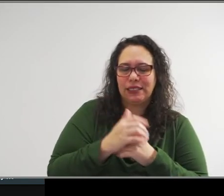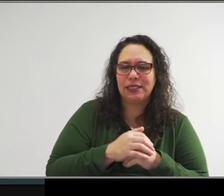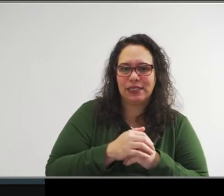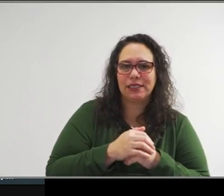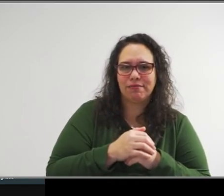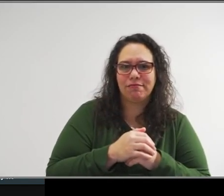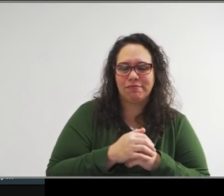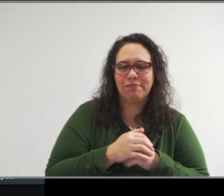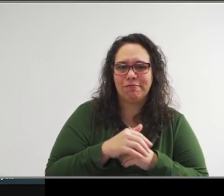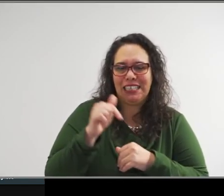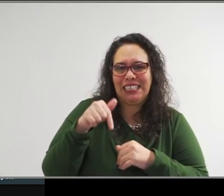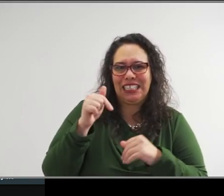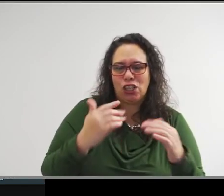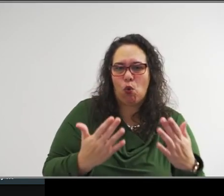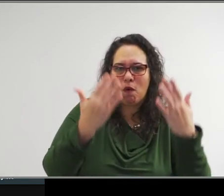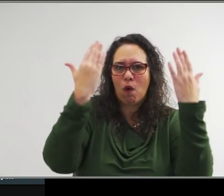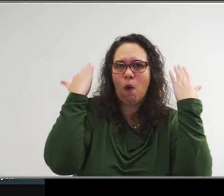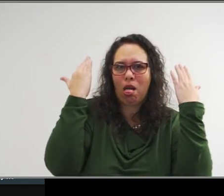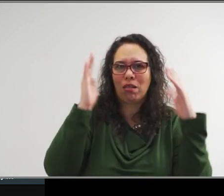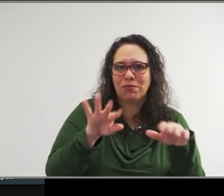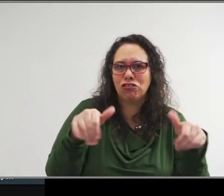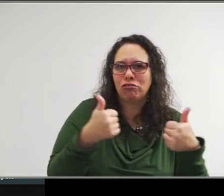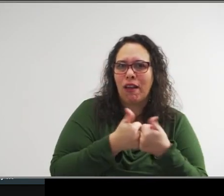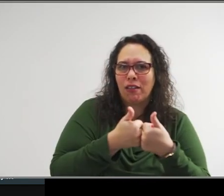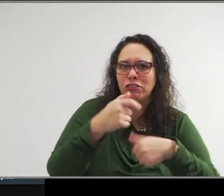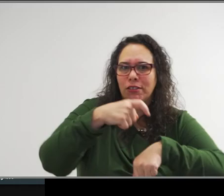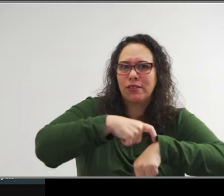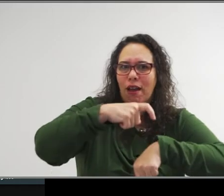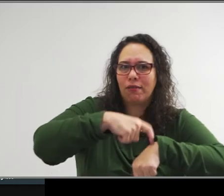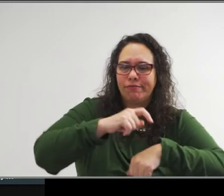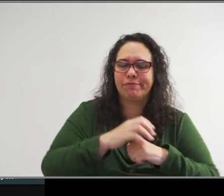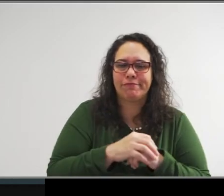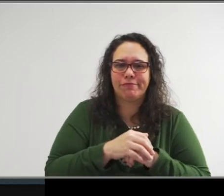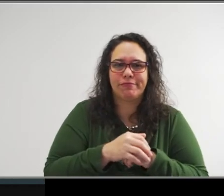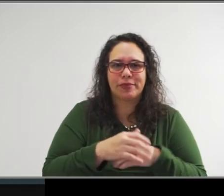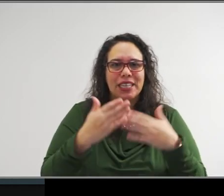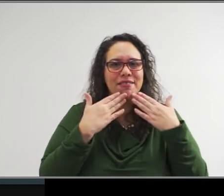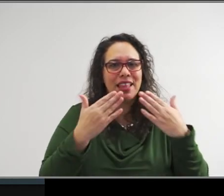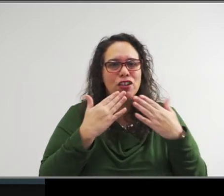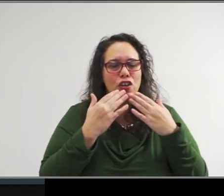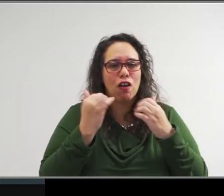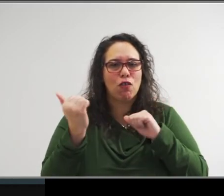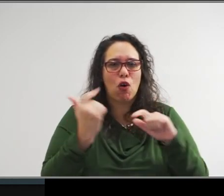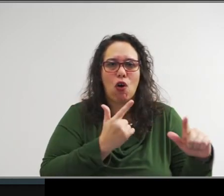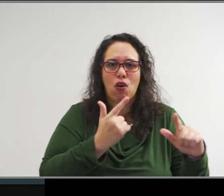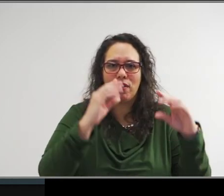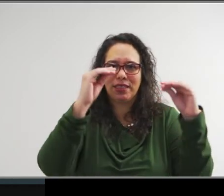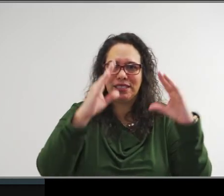in this overwhelmingly challenging time. So thank you to all of our teachers for that.